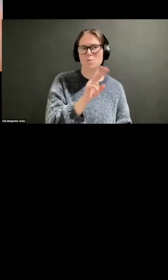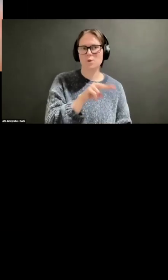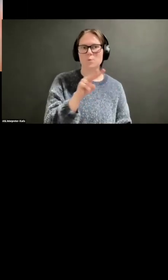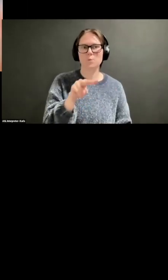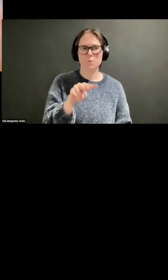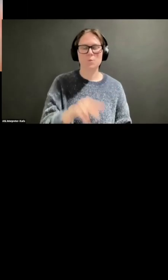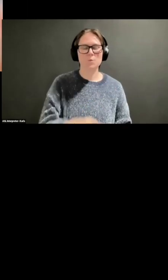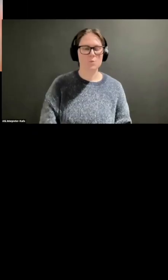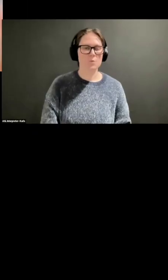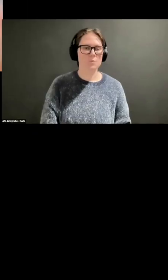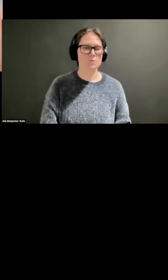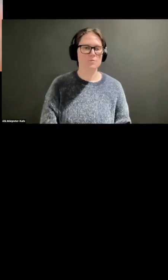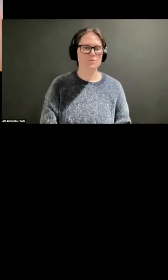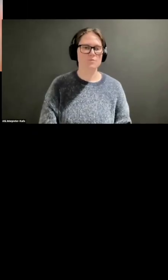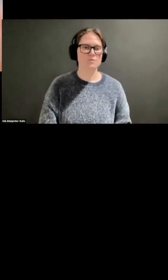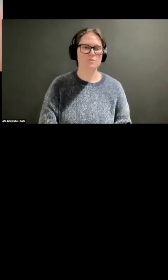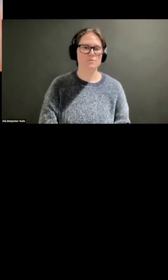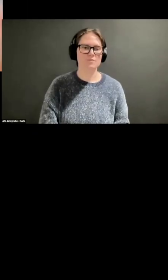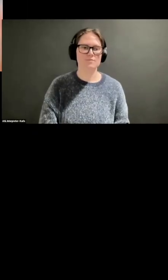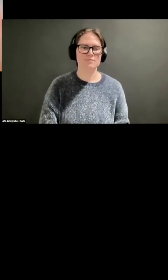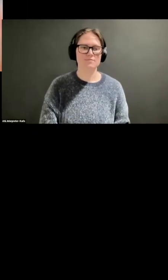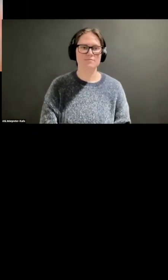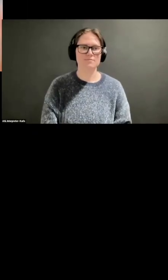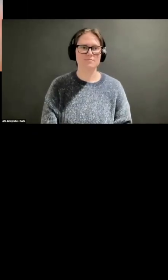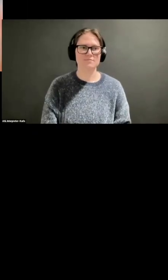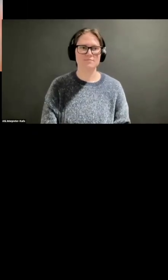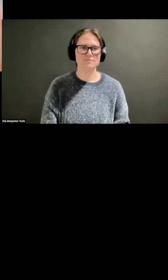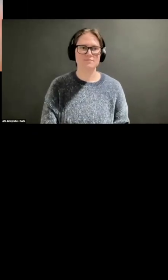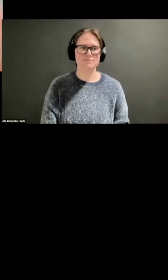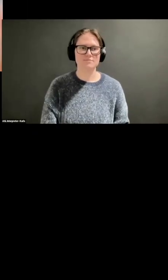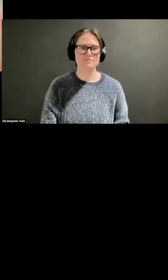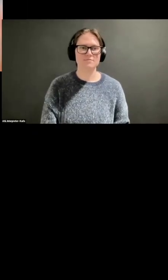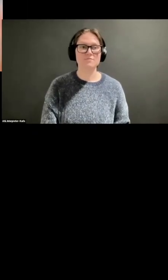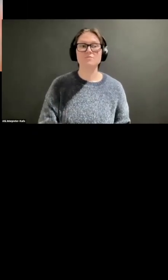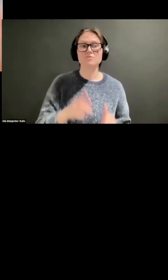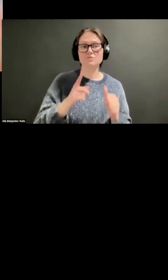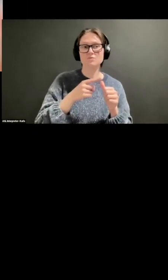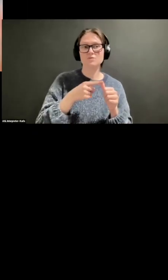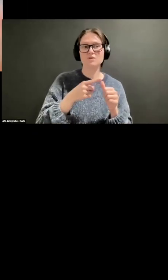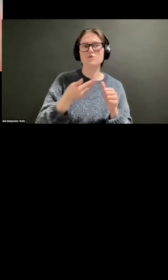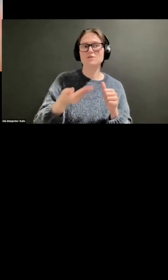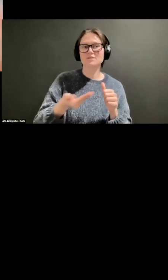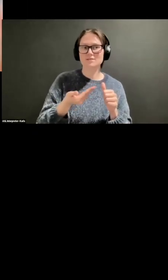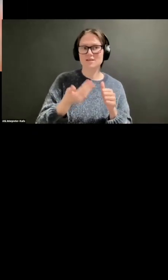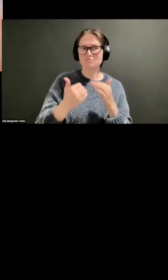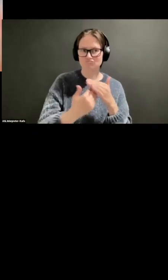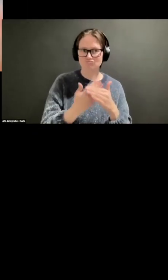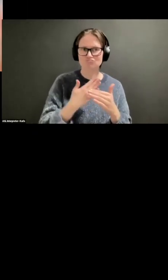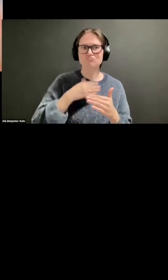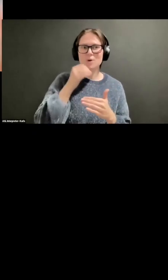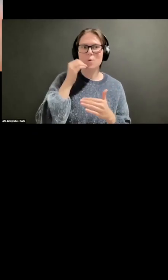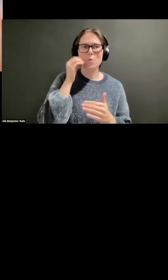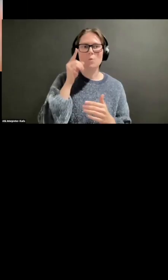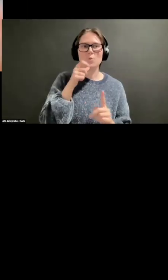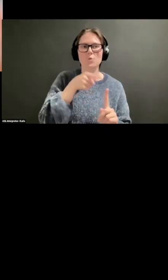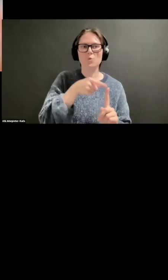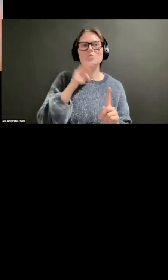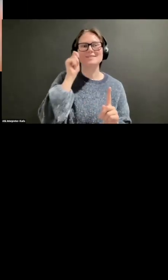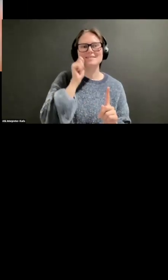my first guest in my home was a teenage boy and that was very interesting, he mostly stayed in his